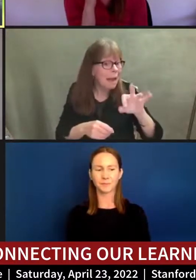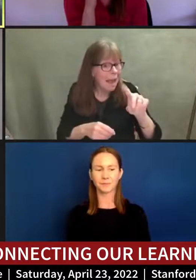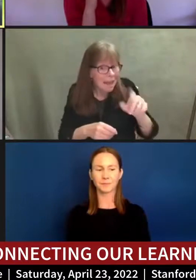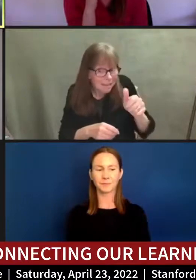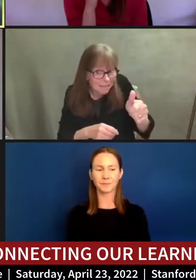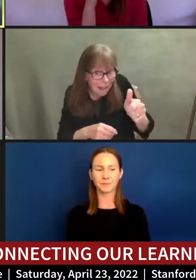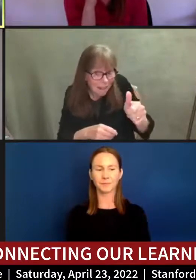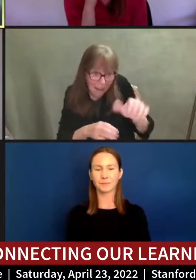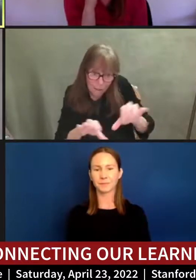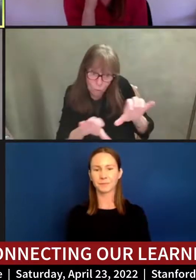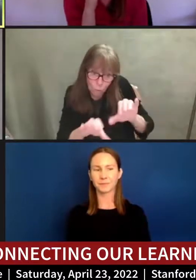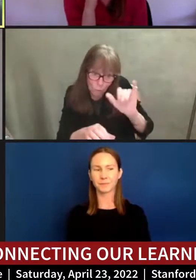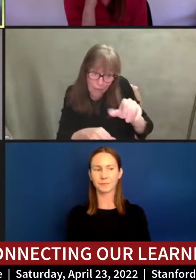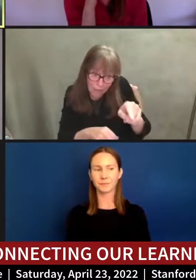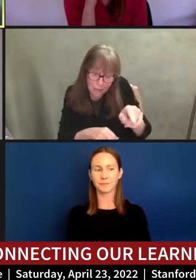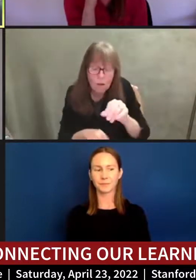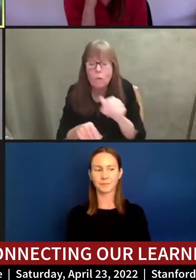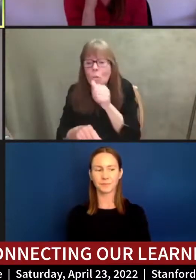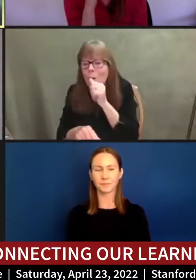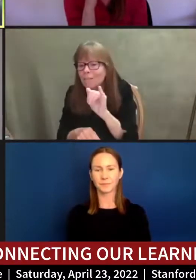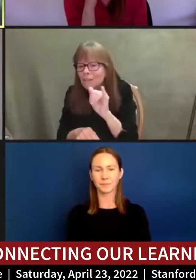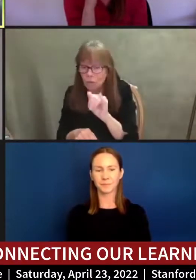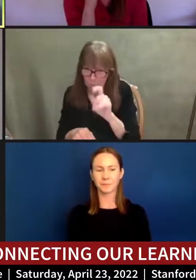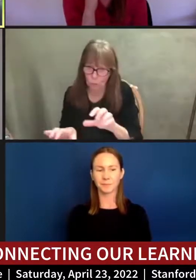But also within private insurance.